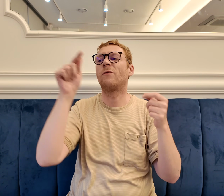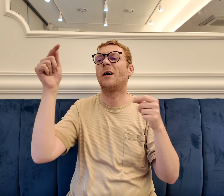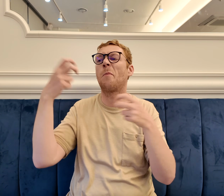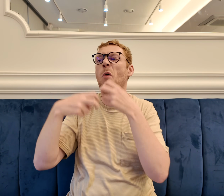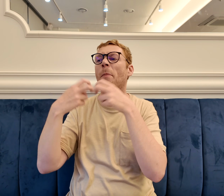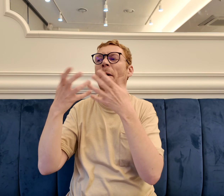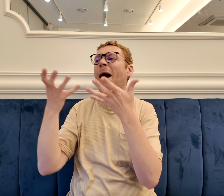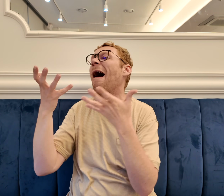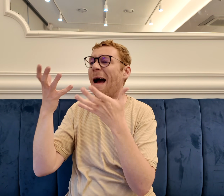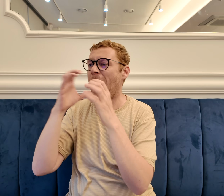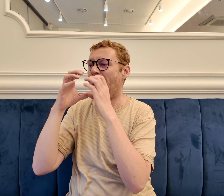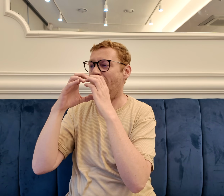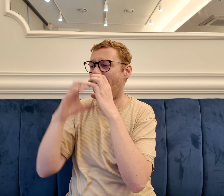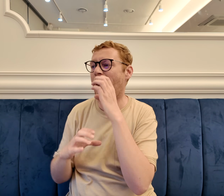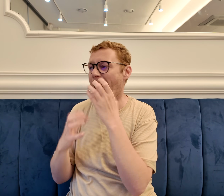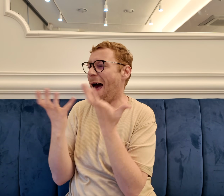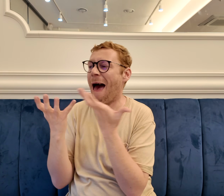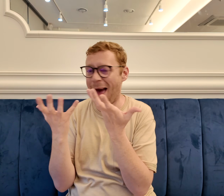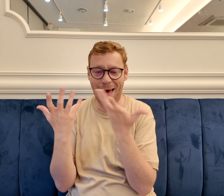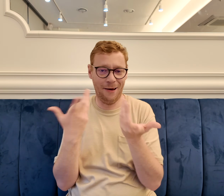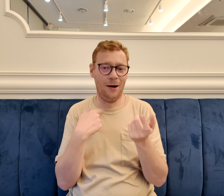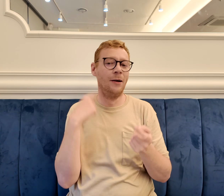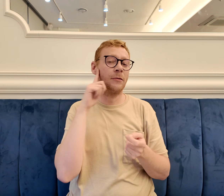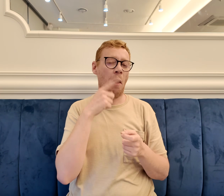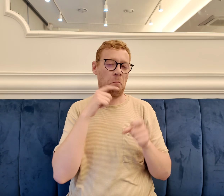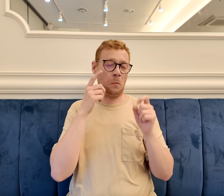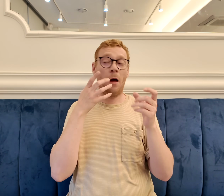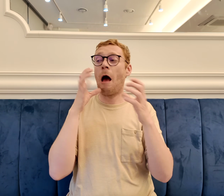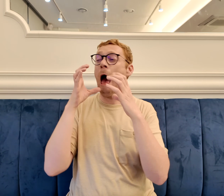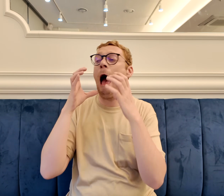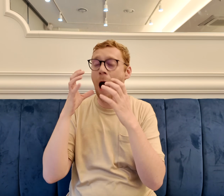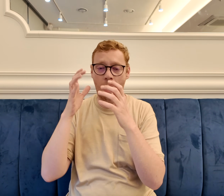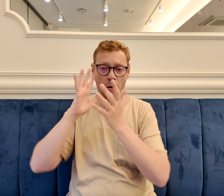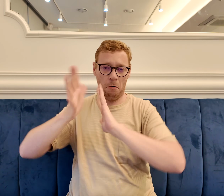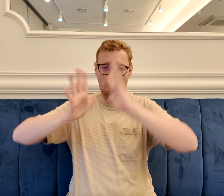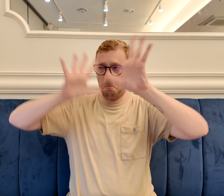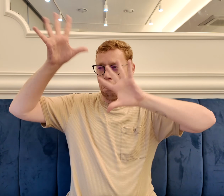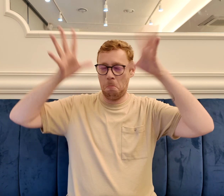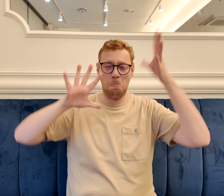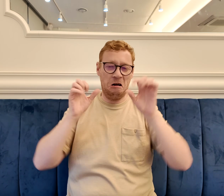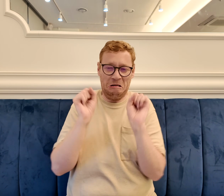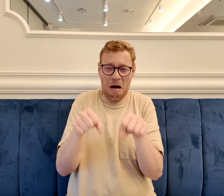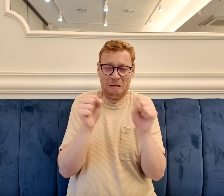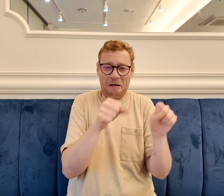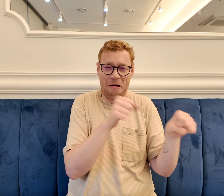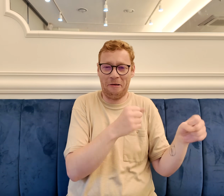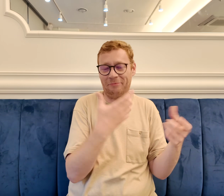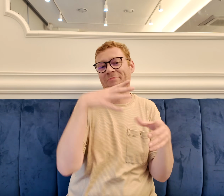in some places, even that isn't possible. But deaf people have sign language.